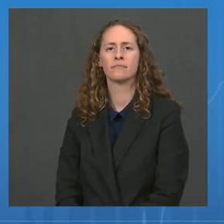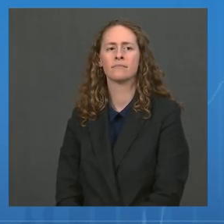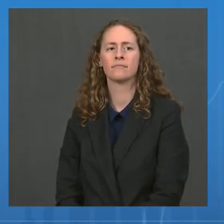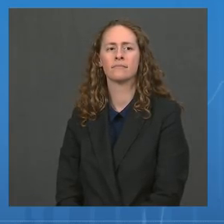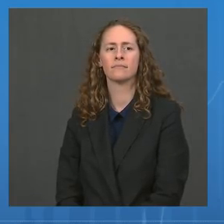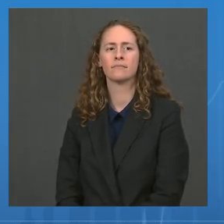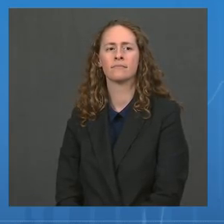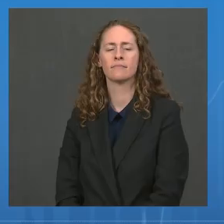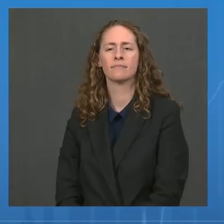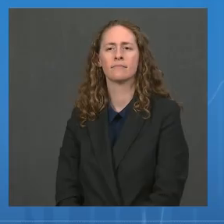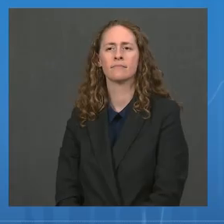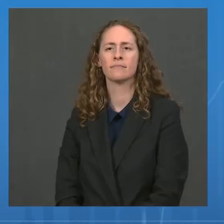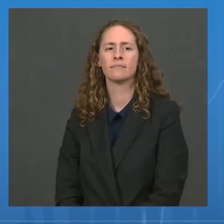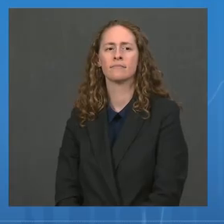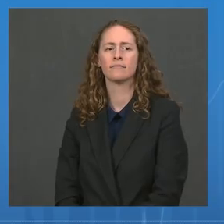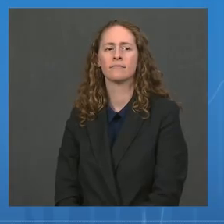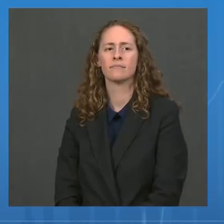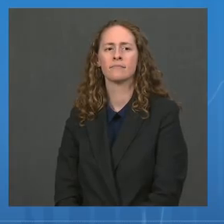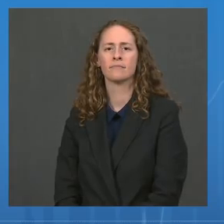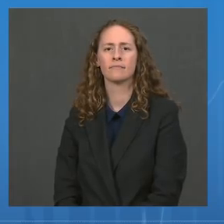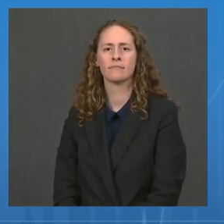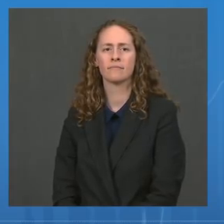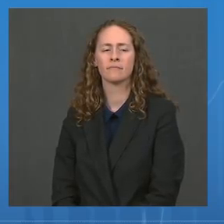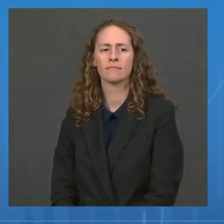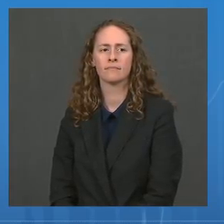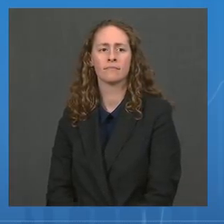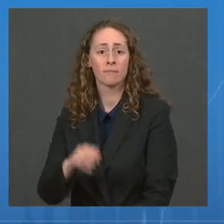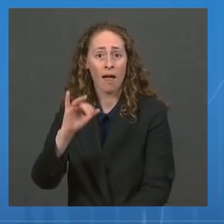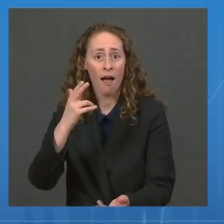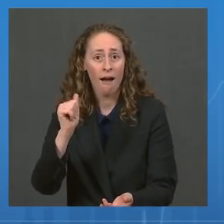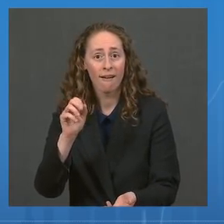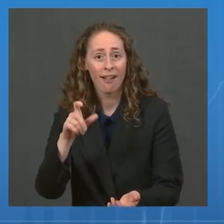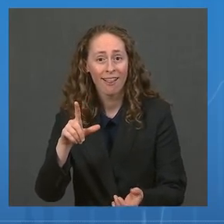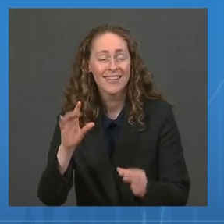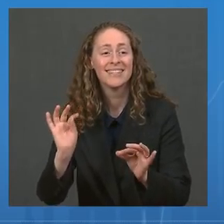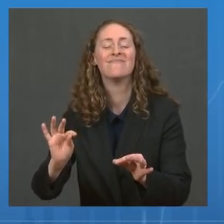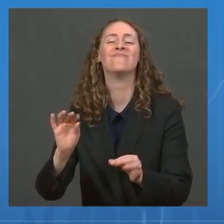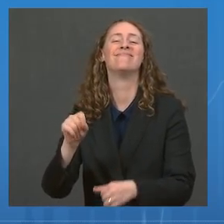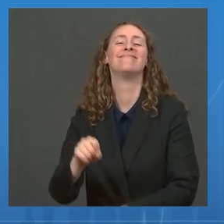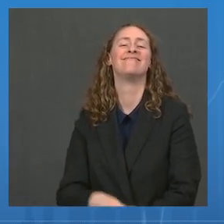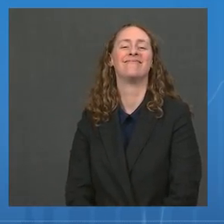Mr. Zients: Michael? The Press: Hi. Just wanted to know two quick questions quickly: